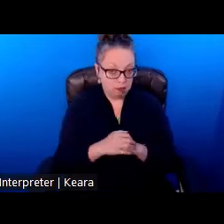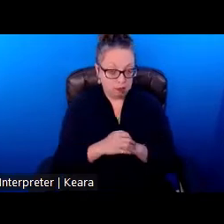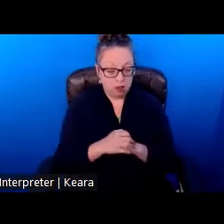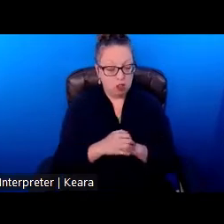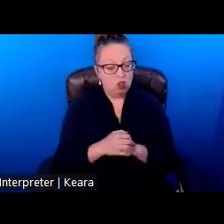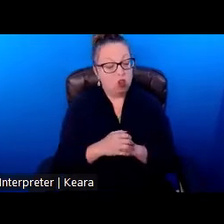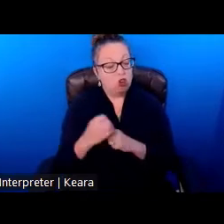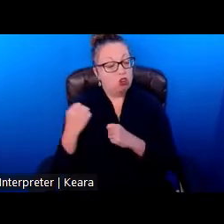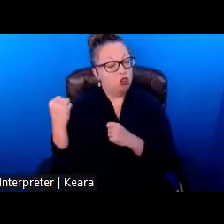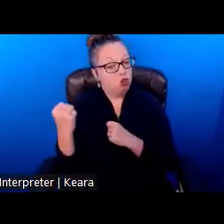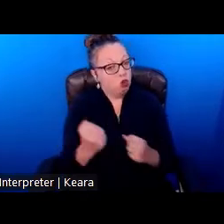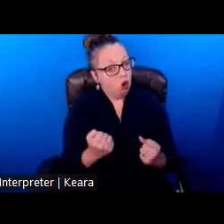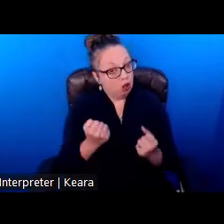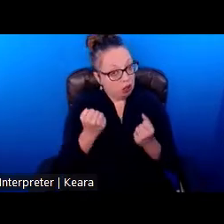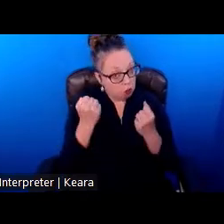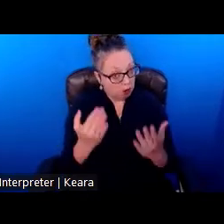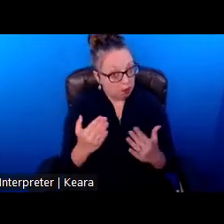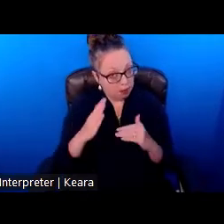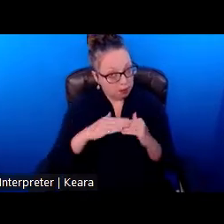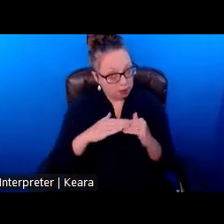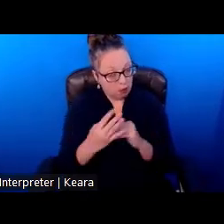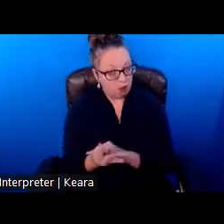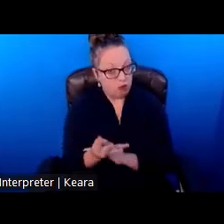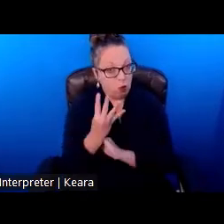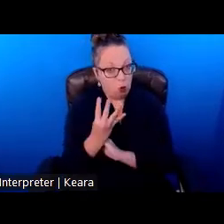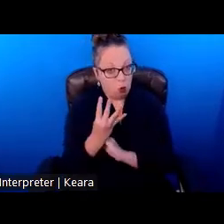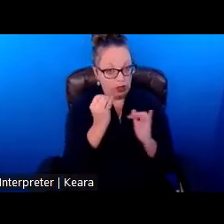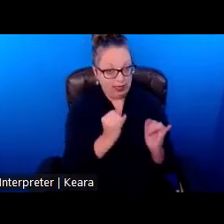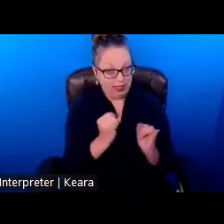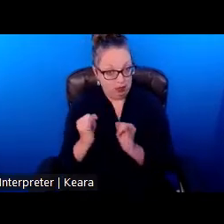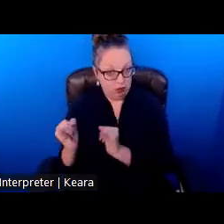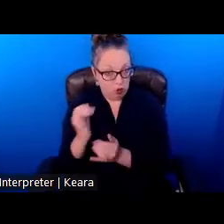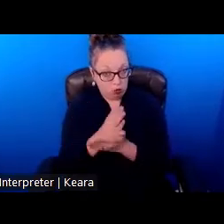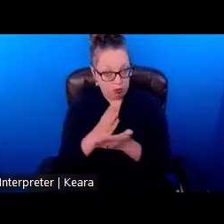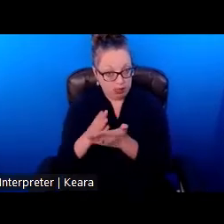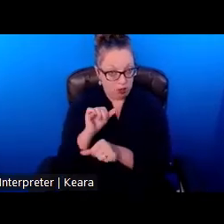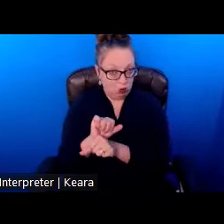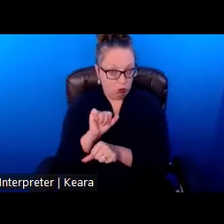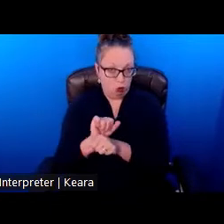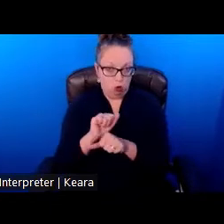individual pieces of work are represented in your application, if feasible. Do not submit